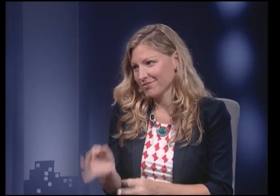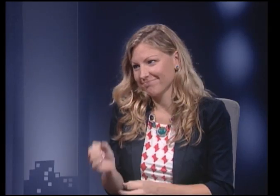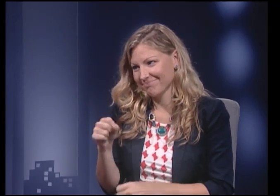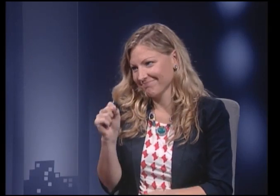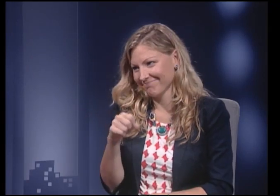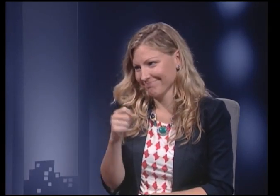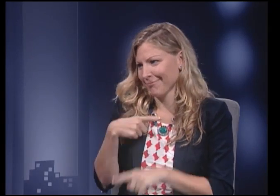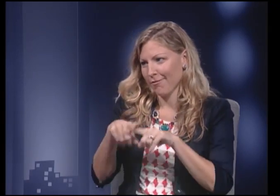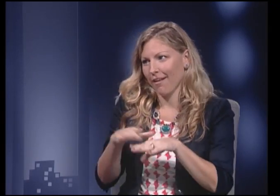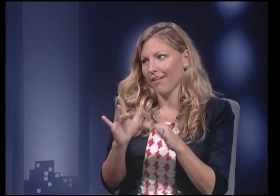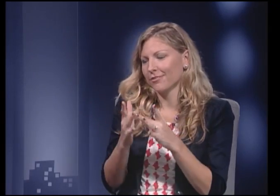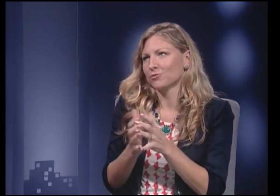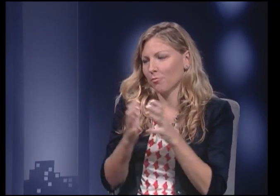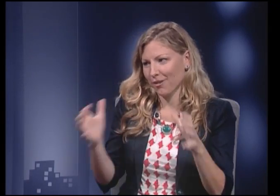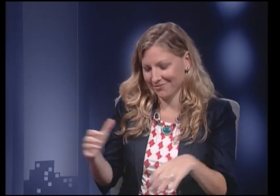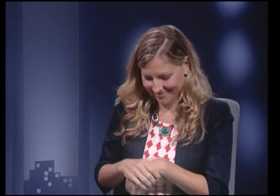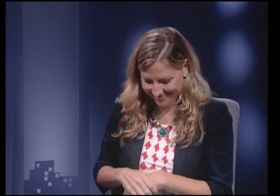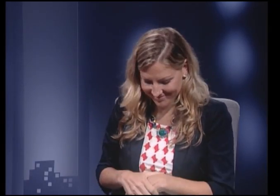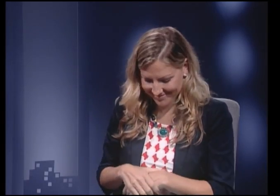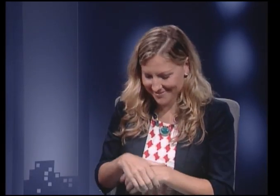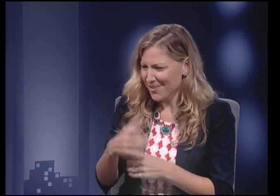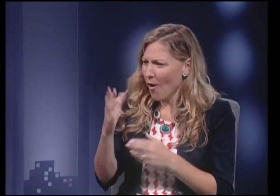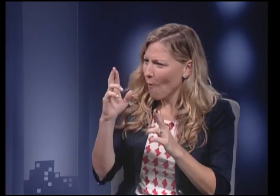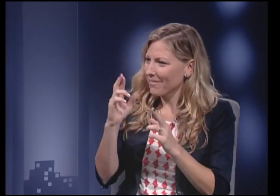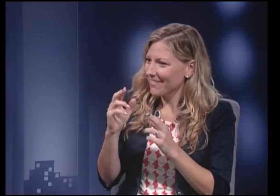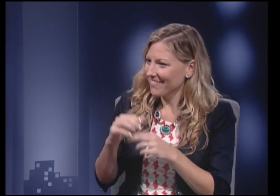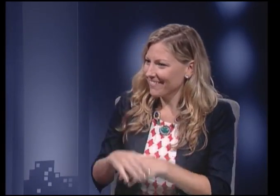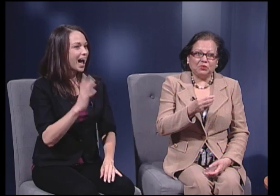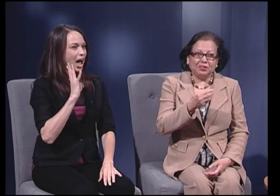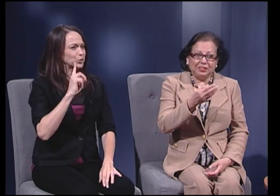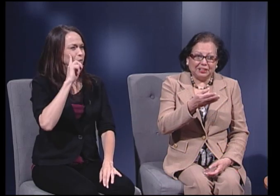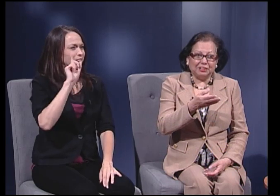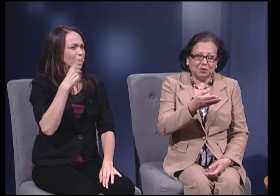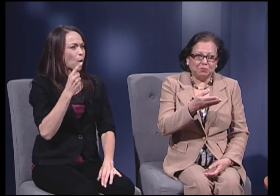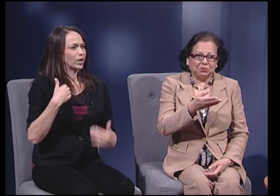Oh yes, absolutely. I rely on the internet so much. I used to think it was only the young people